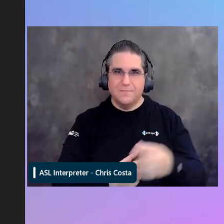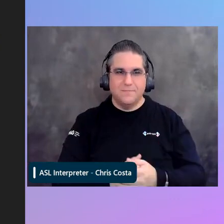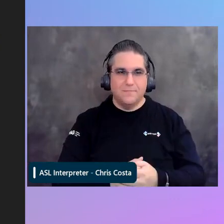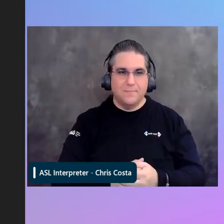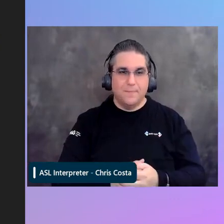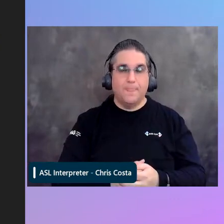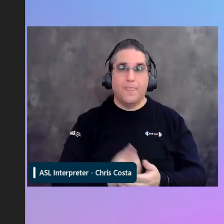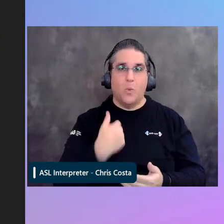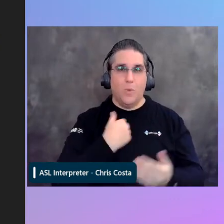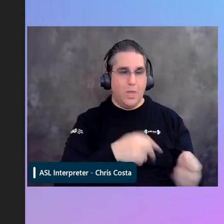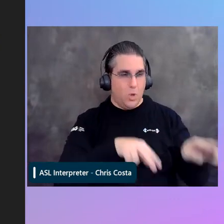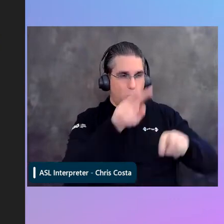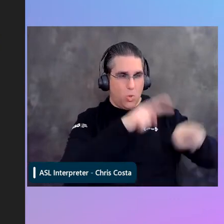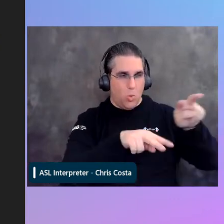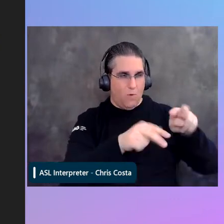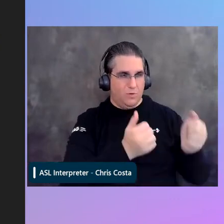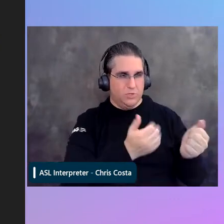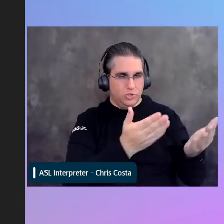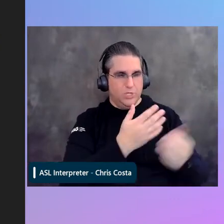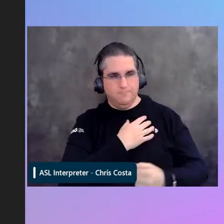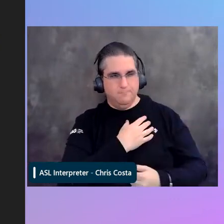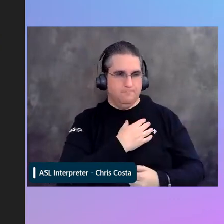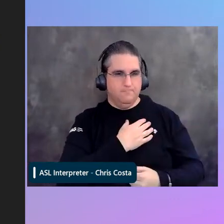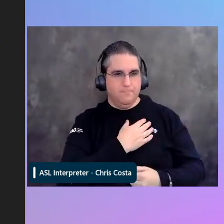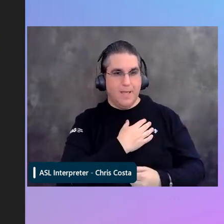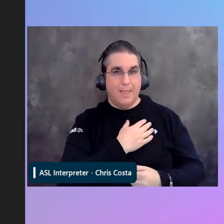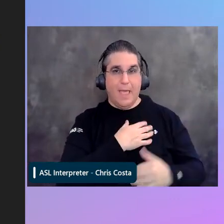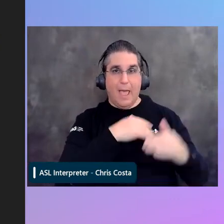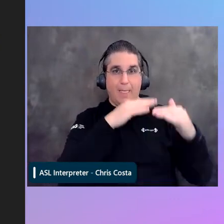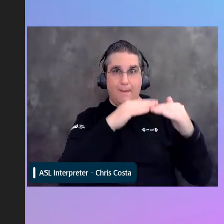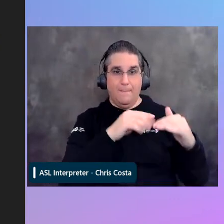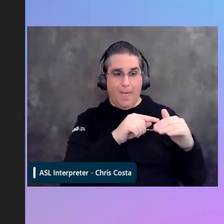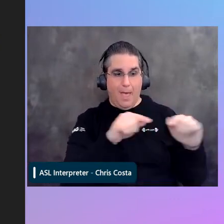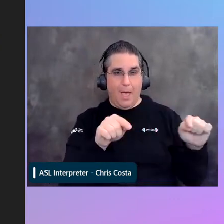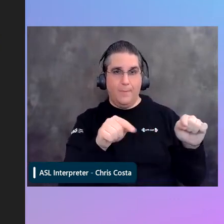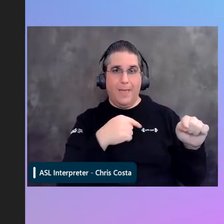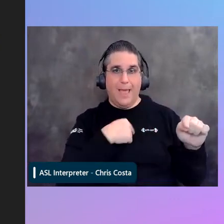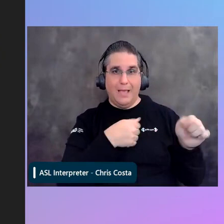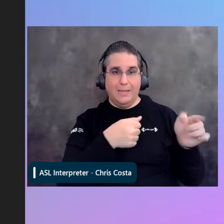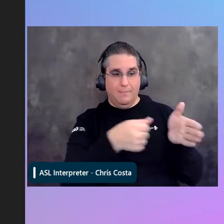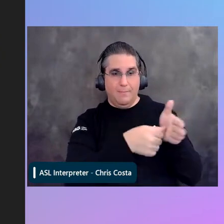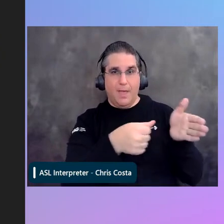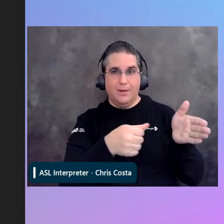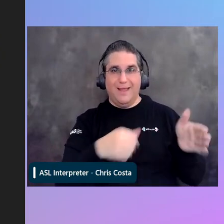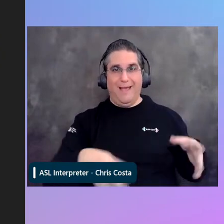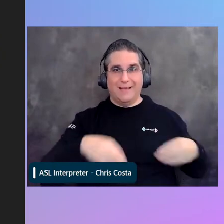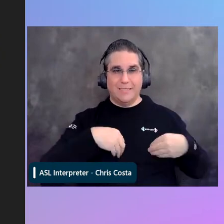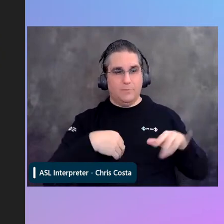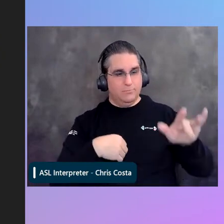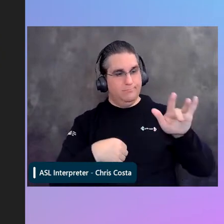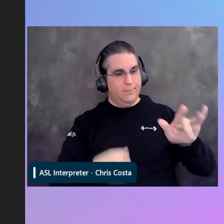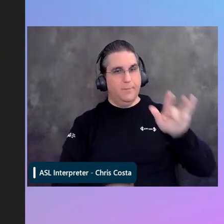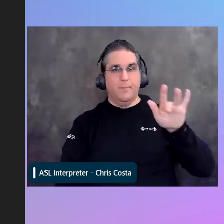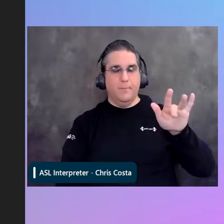the accept button at the bottom of the inline dialog and our new